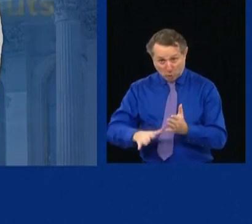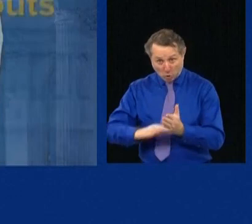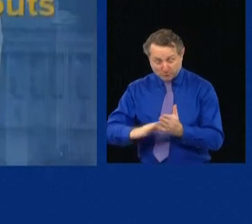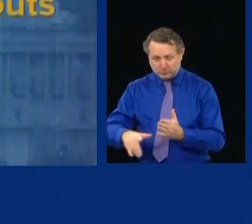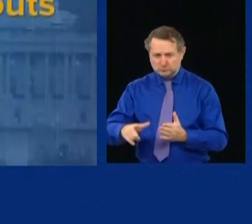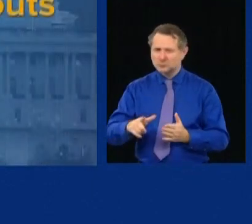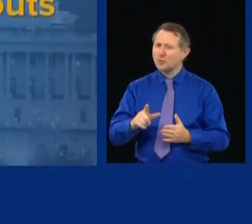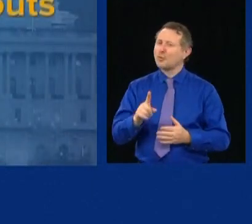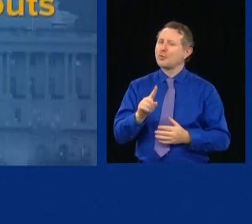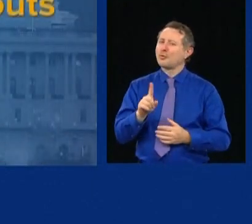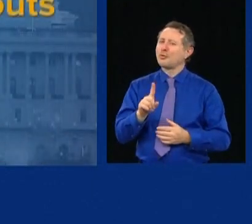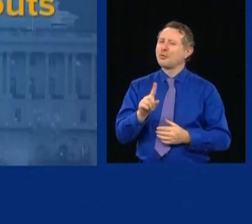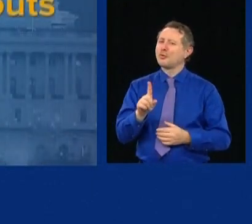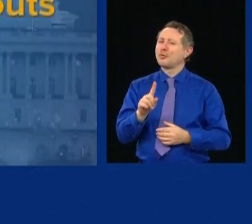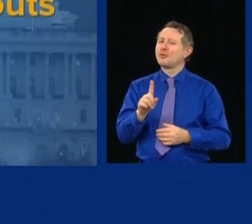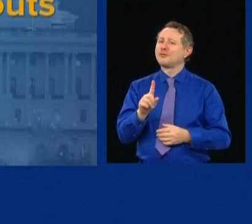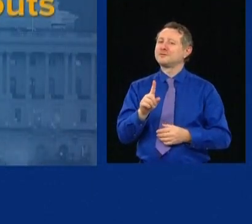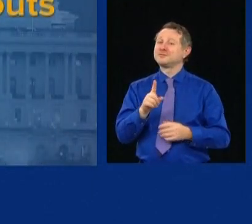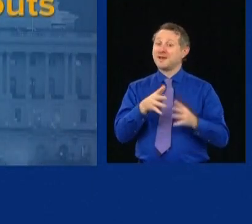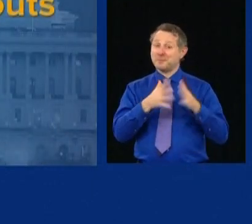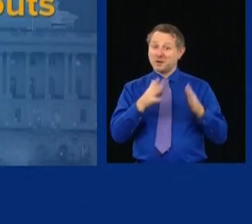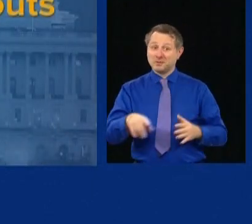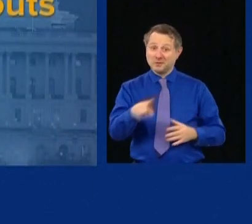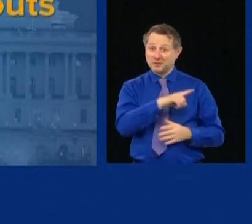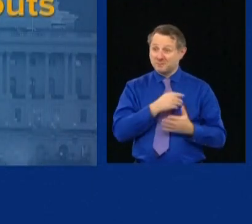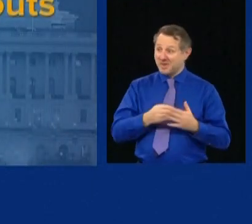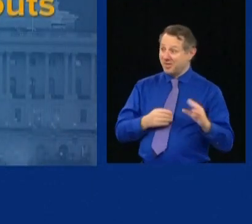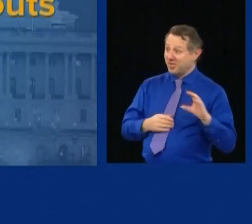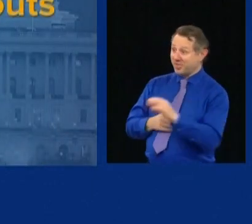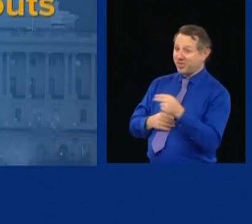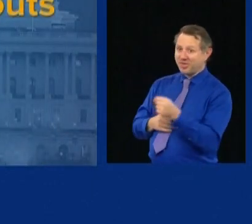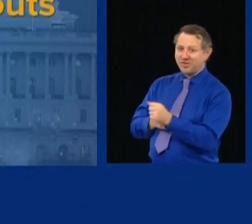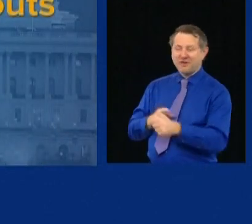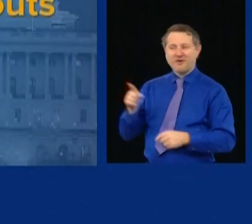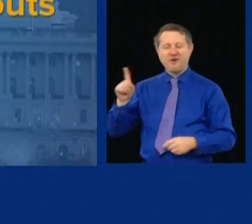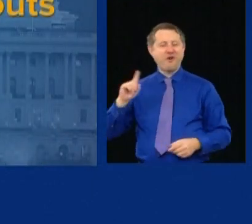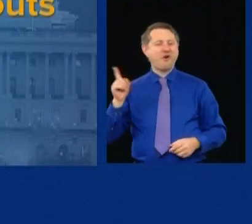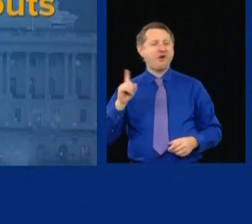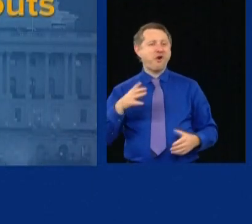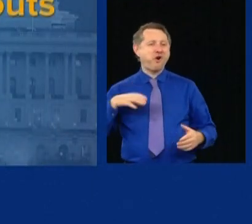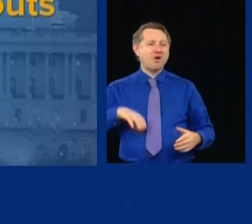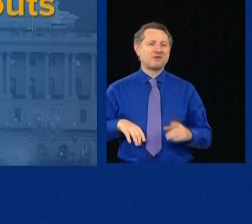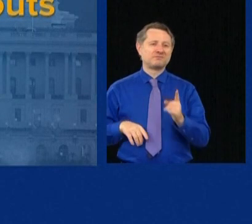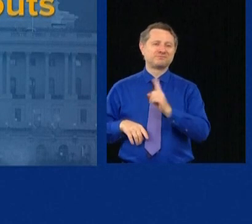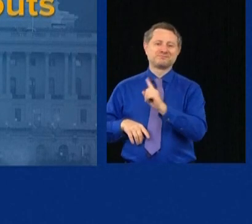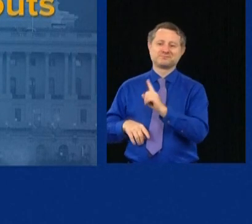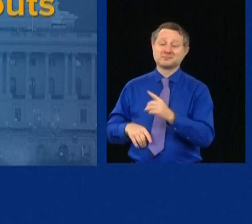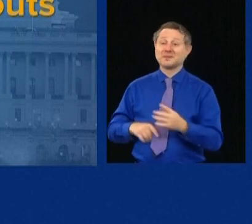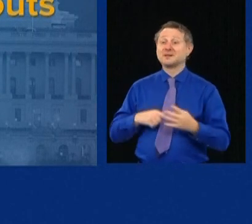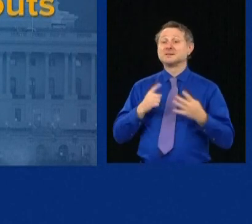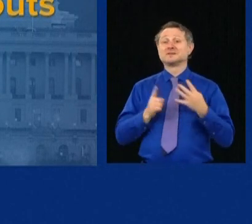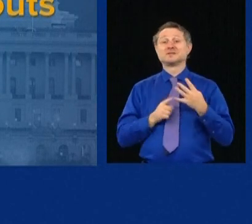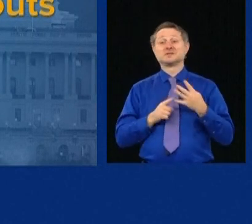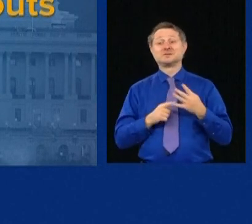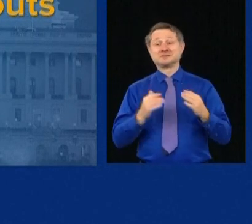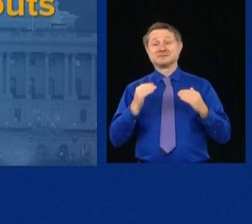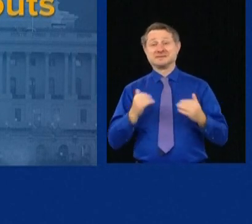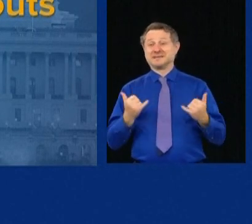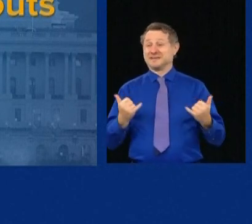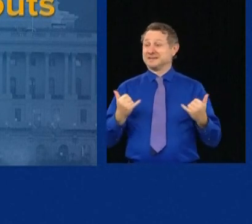IF YOU WANT TO LAY OFF WORKERS, DON'T EXPECT THE TAXPAYER TO